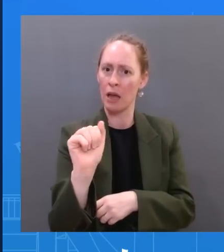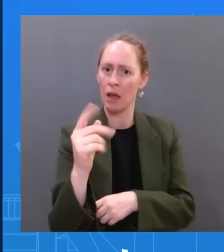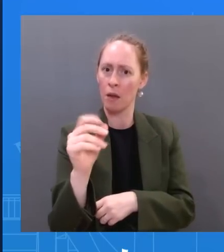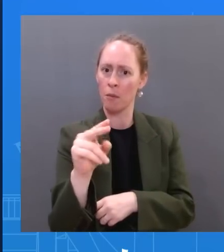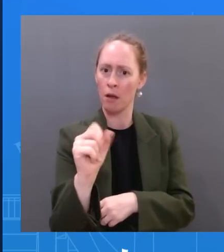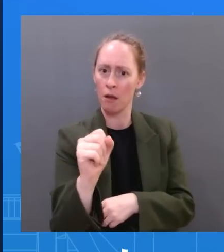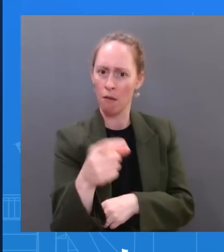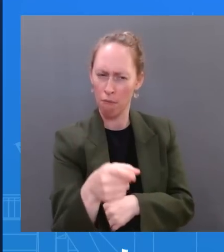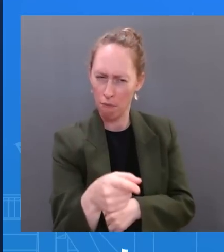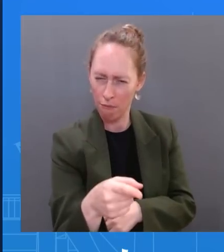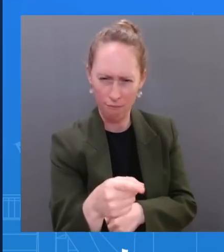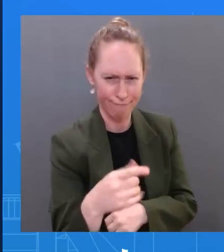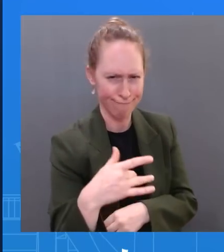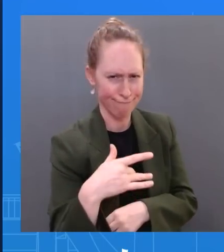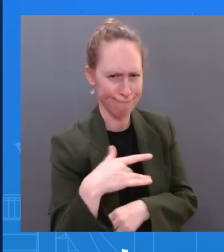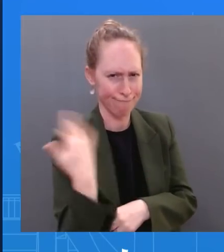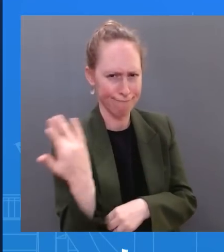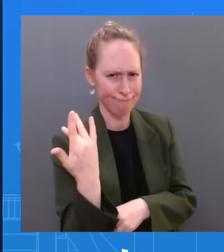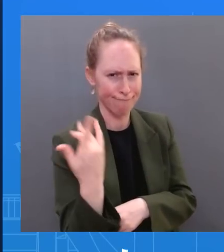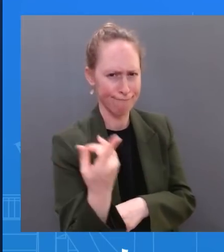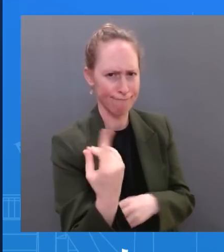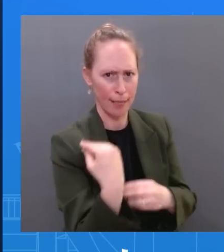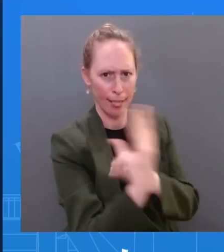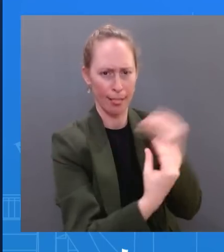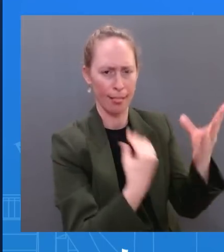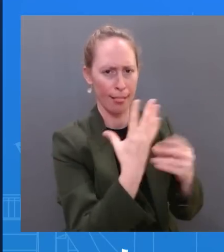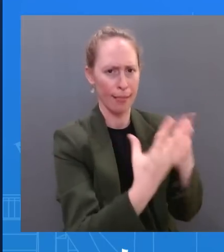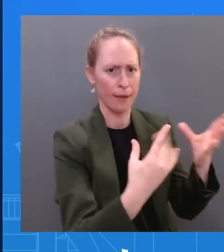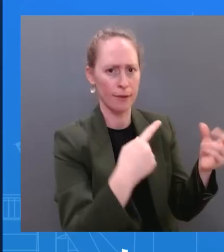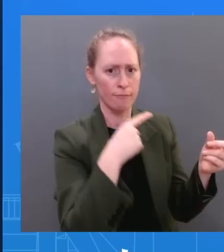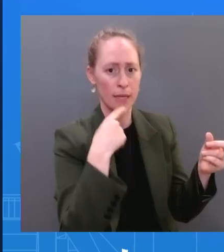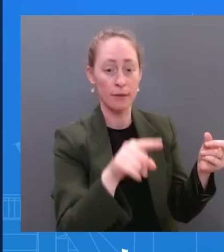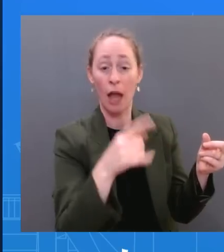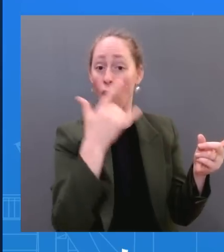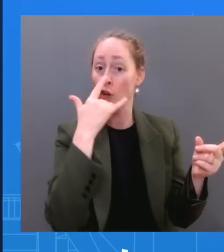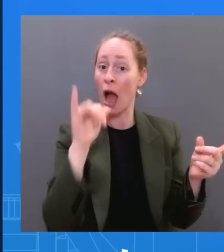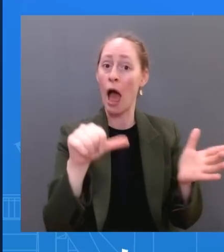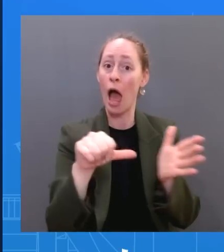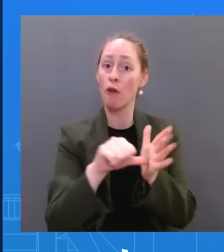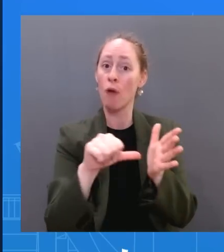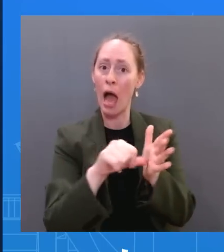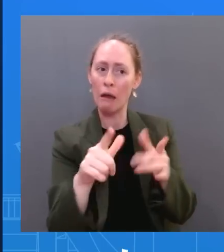that Iran is preparing to train Russian forces to use these UAVs with initial training sessions